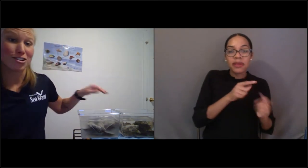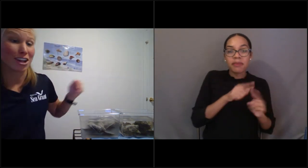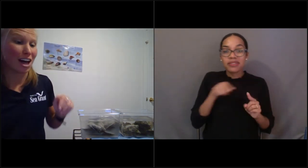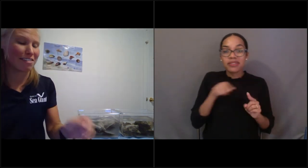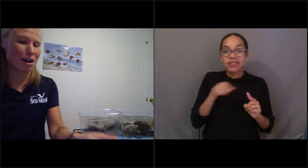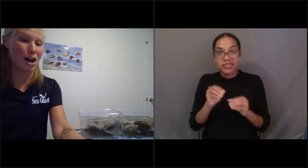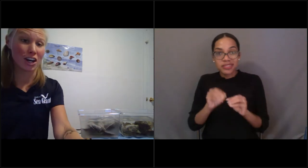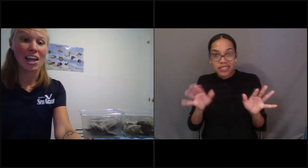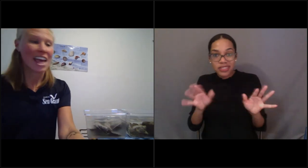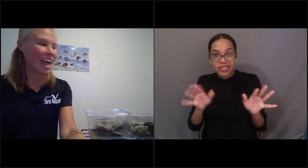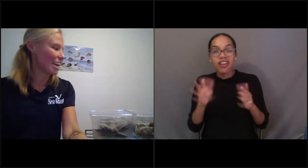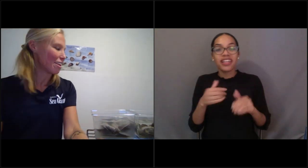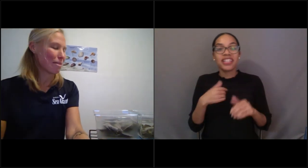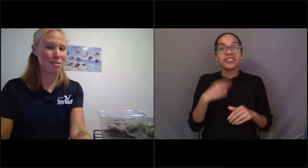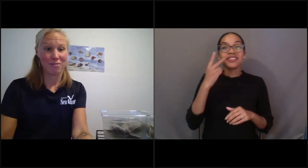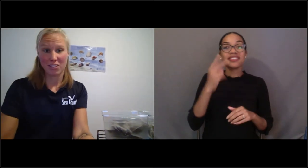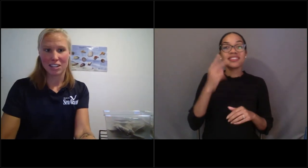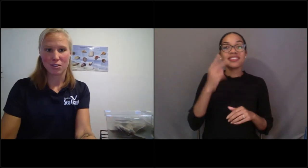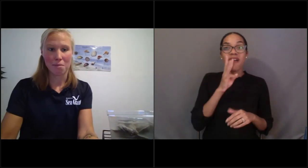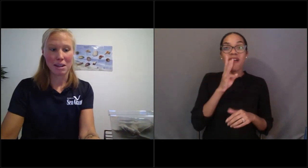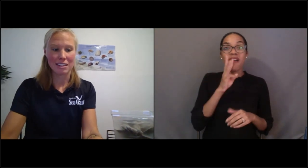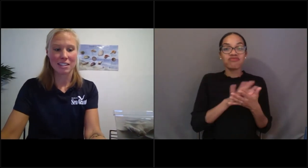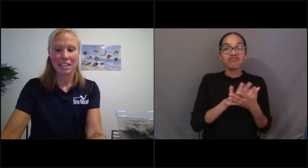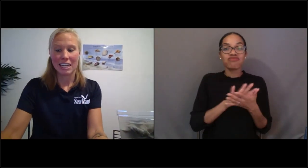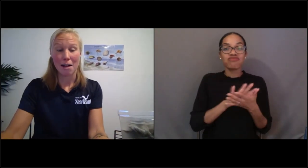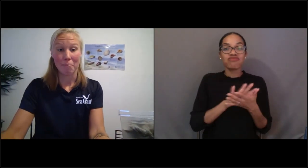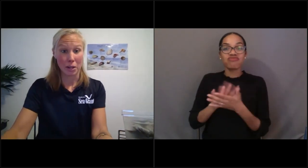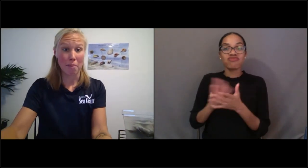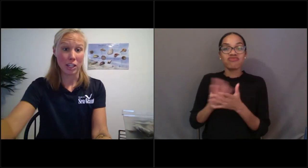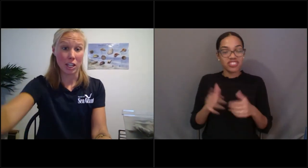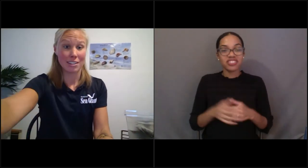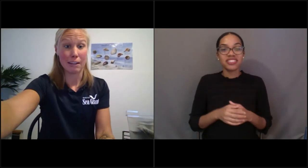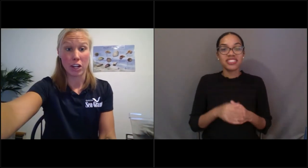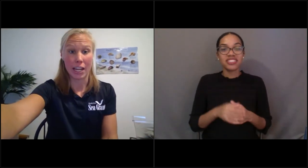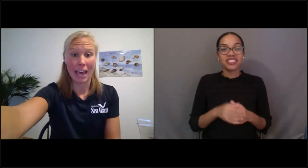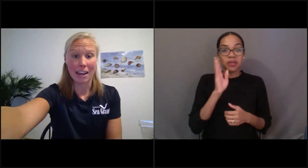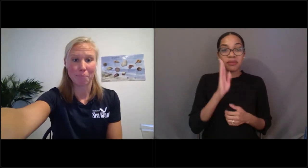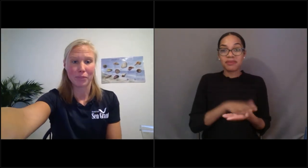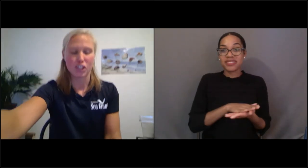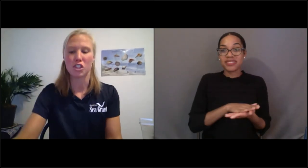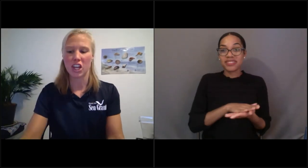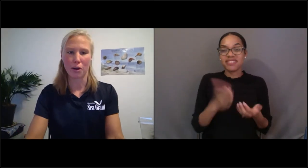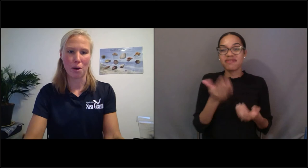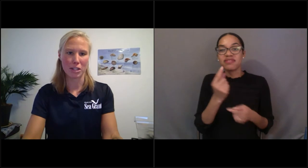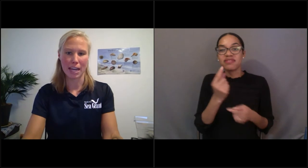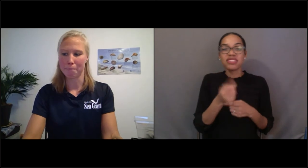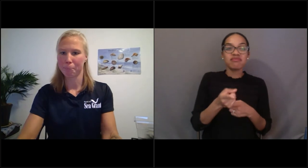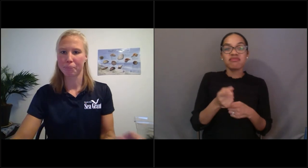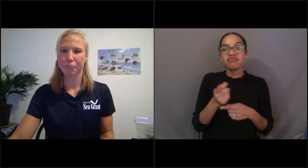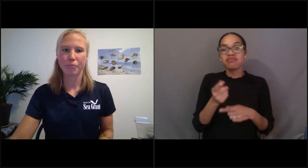filtering a lot of that water. And then about 15, 20 minutes, it'll probably look different again. So we'll check it one more time.